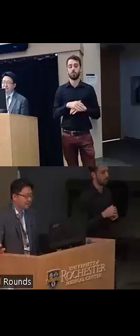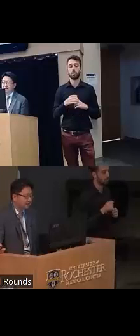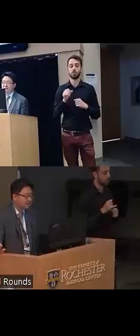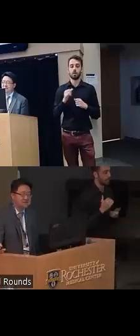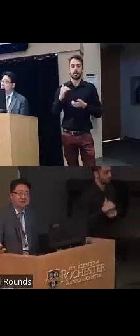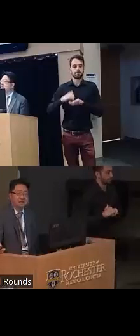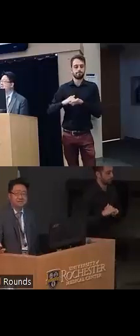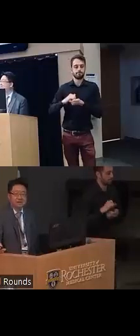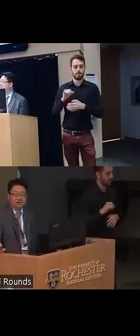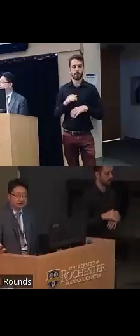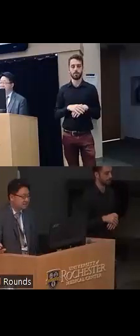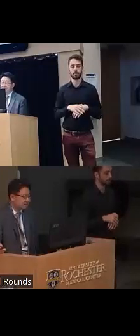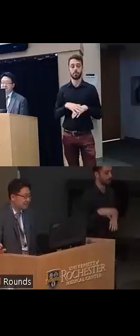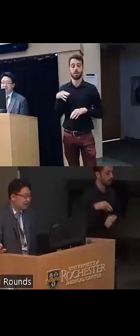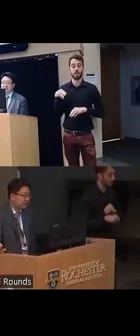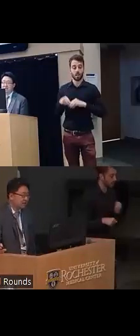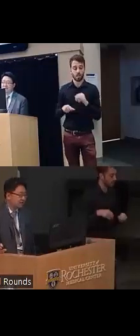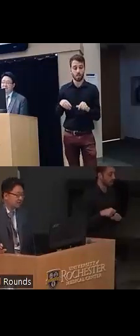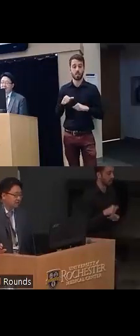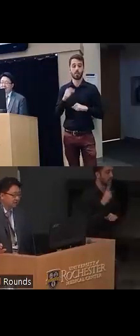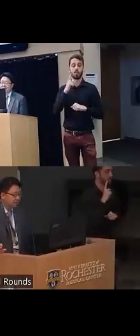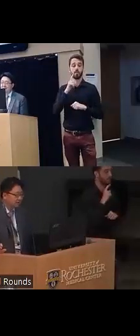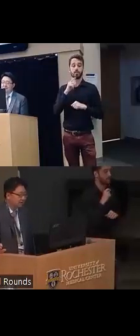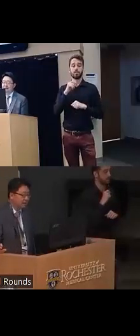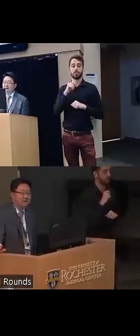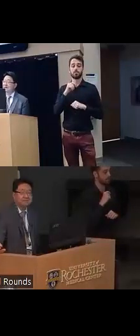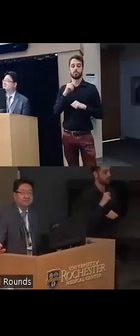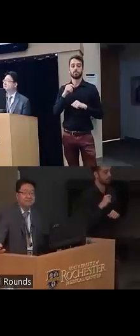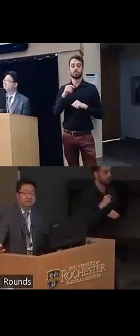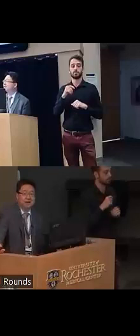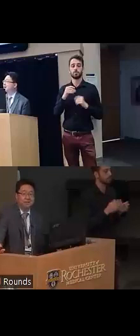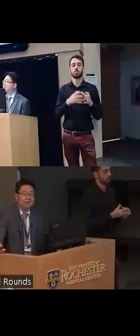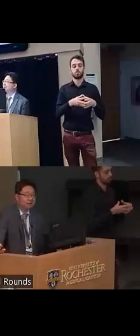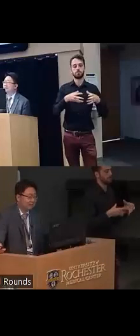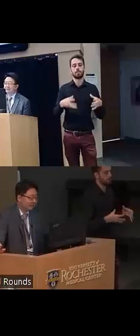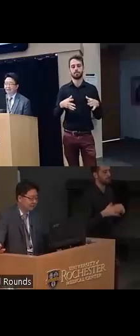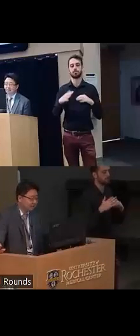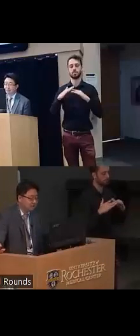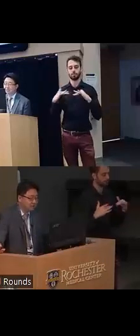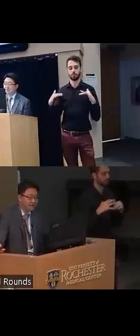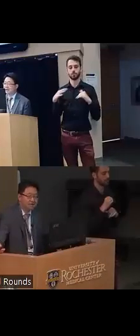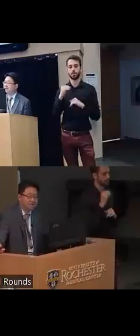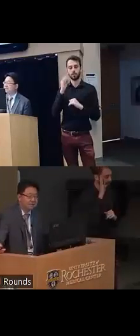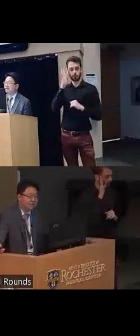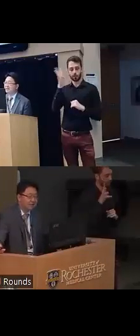mobile crisis team and the crisis line and and the RSP program that that reduce the length of stay